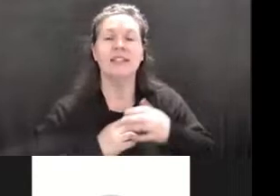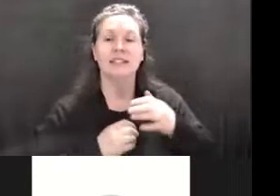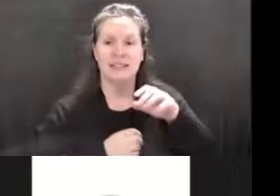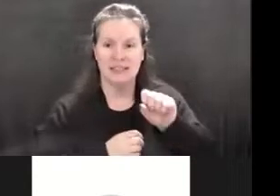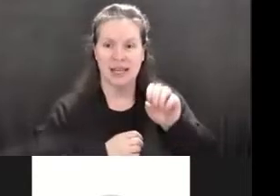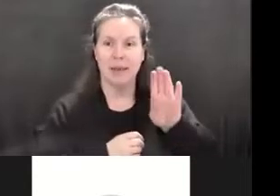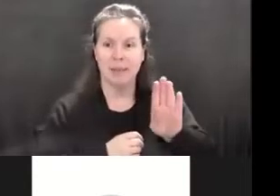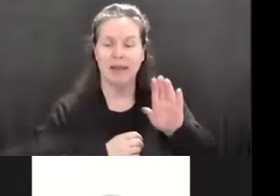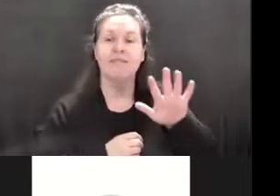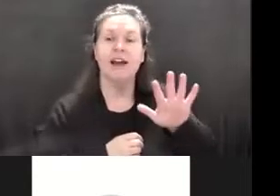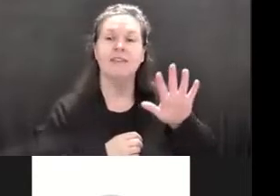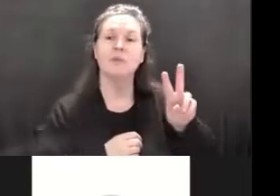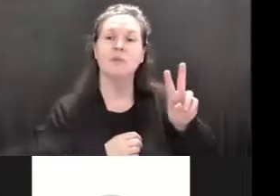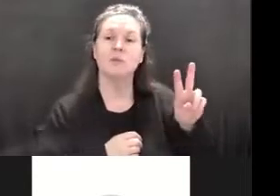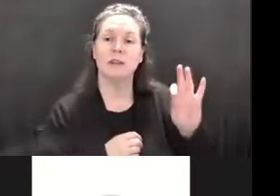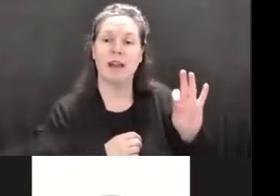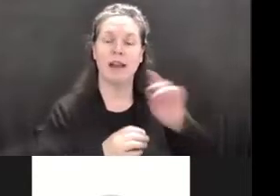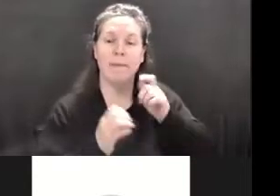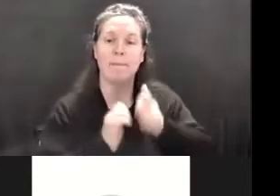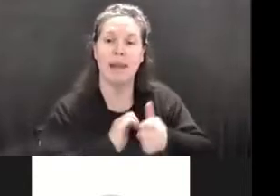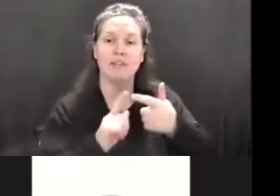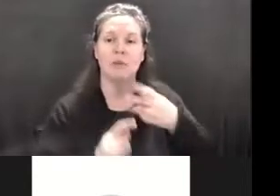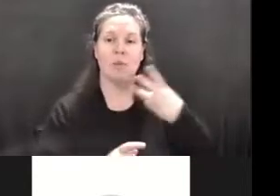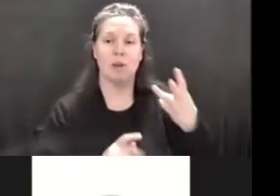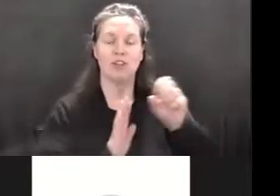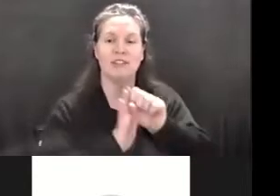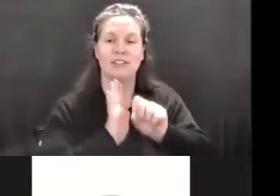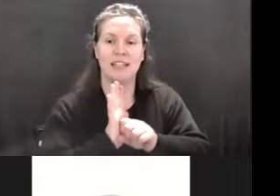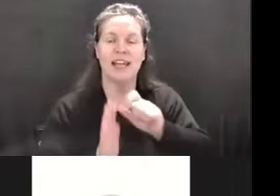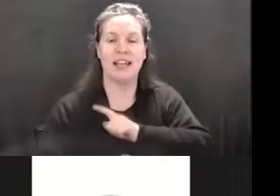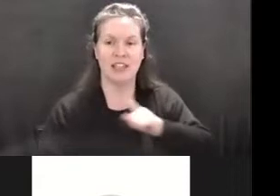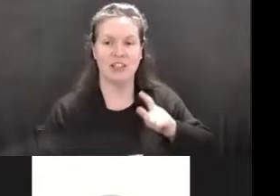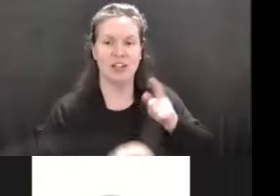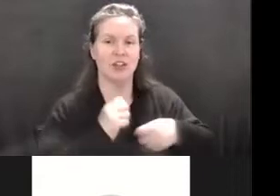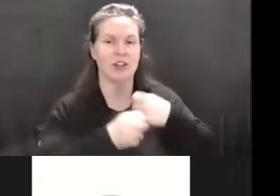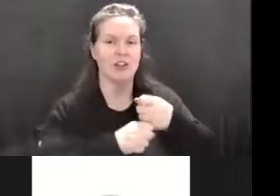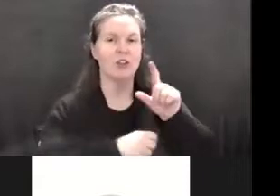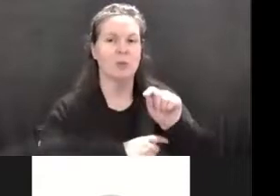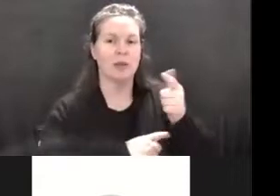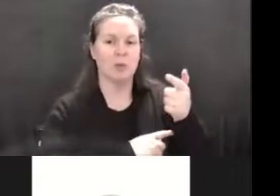was passed by the Washington State Legislature in 2021. And a lot of us refer to this bill as